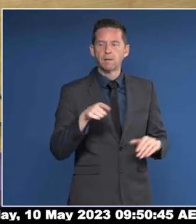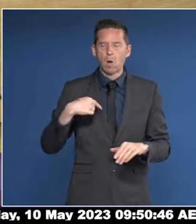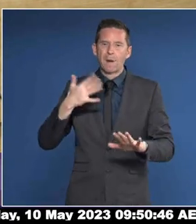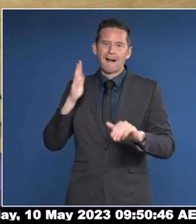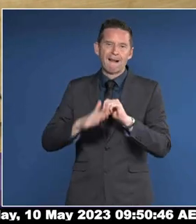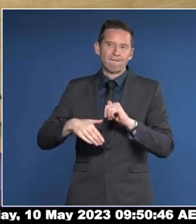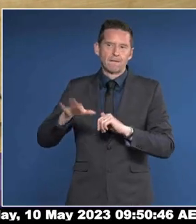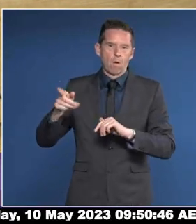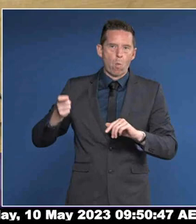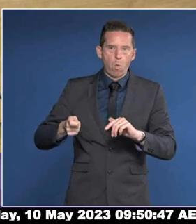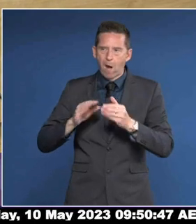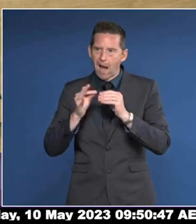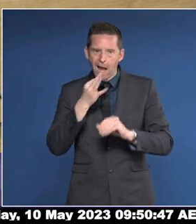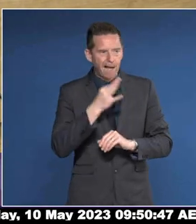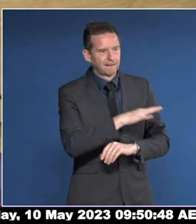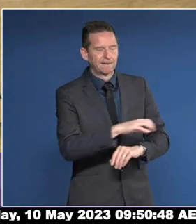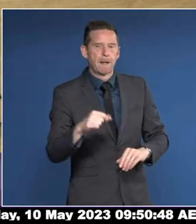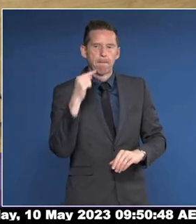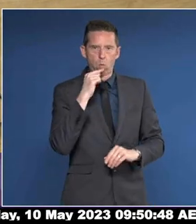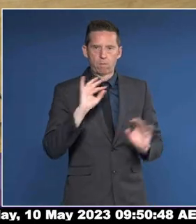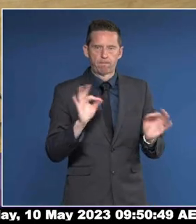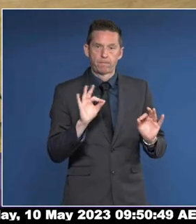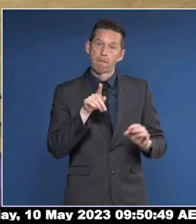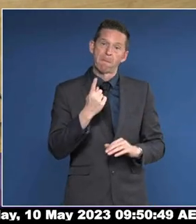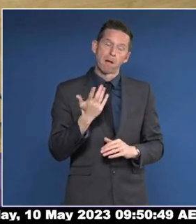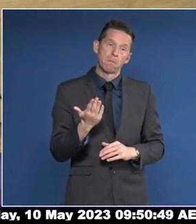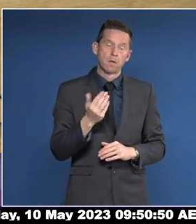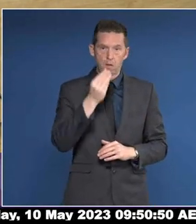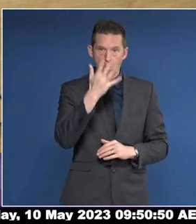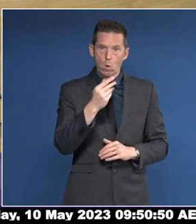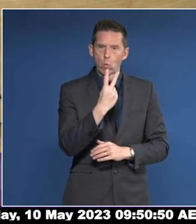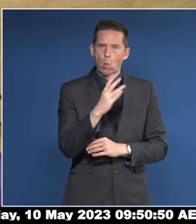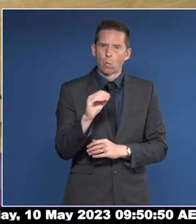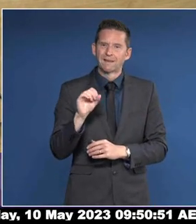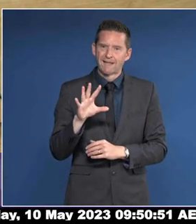What is of interest is that in 2010, after a period of intervention with parental